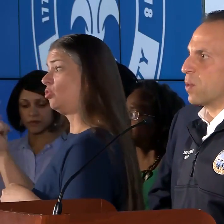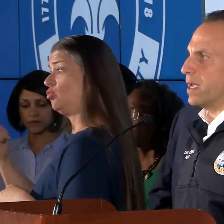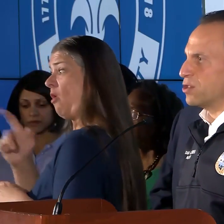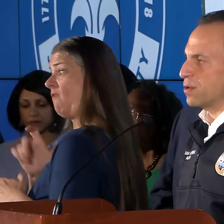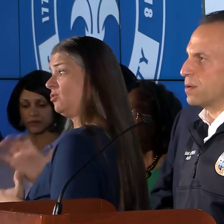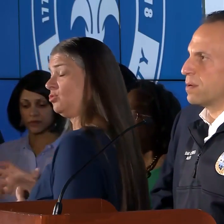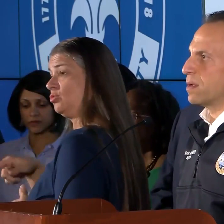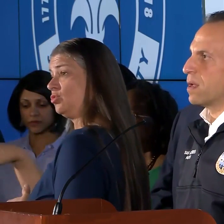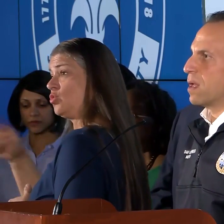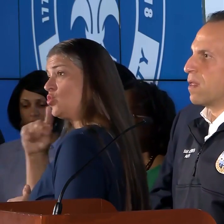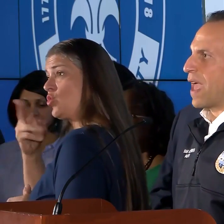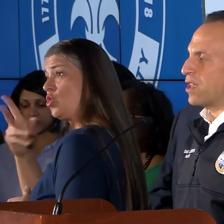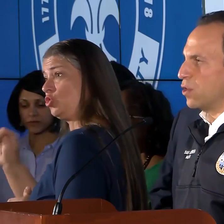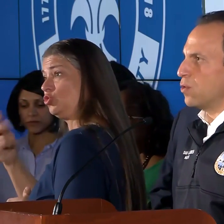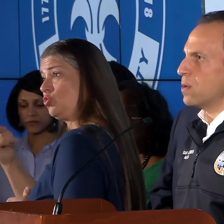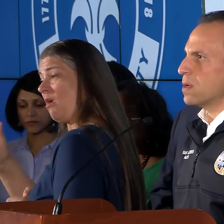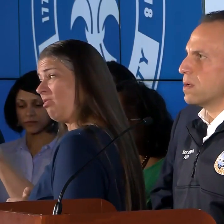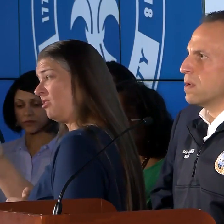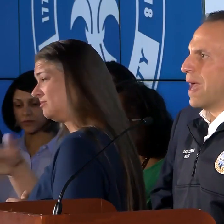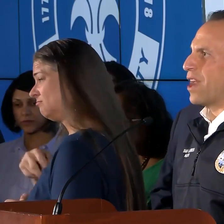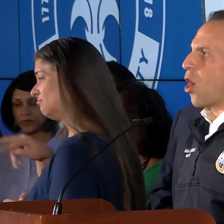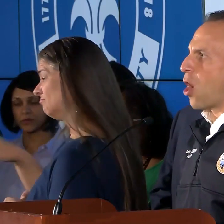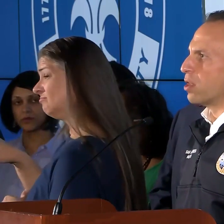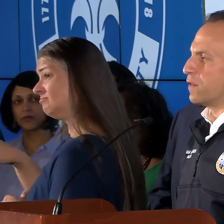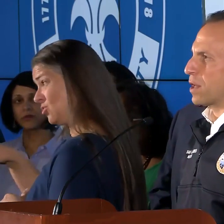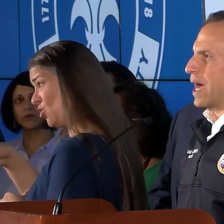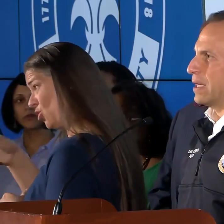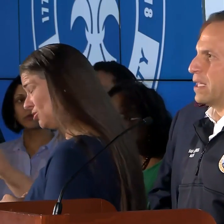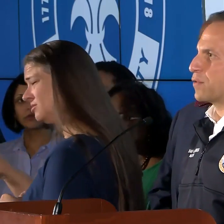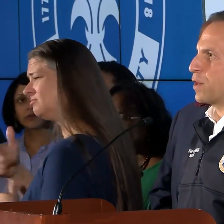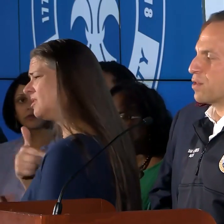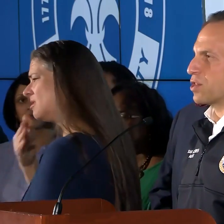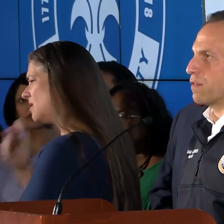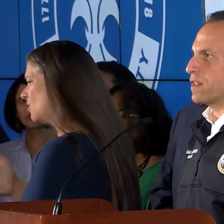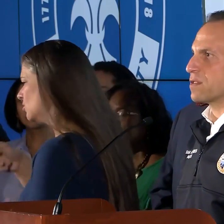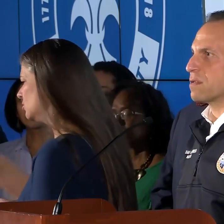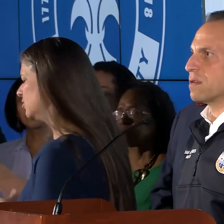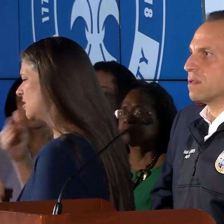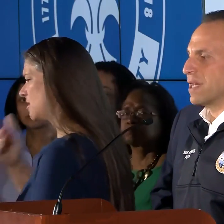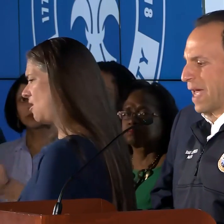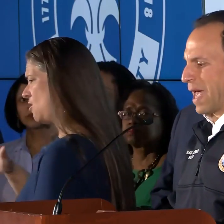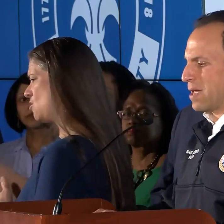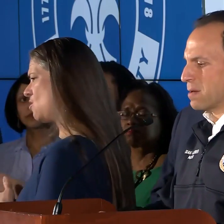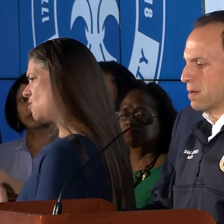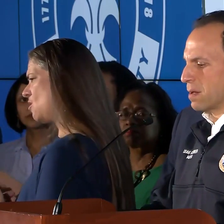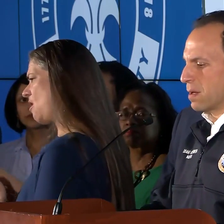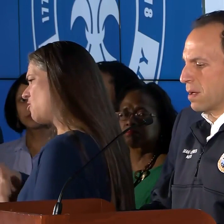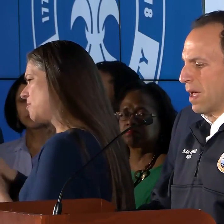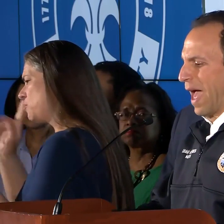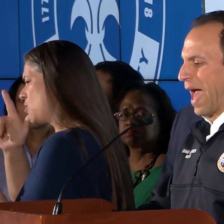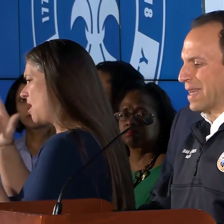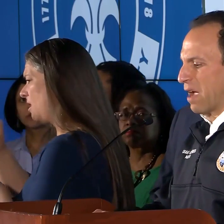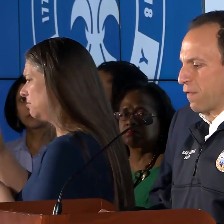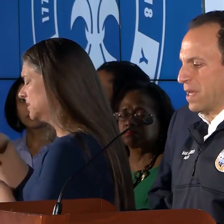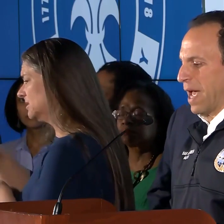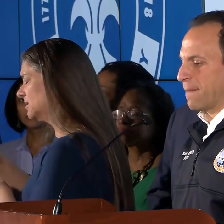who were injured. Thank you and all of your colleagues for your service today and every day,